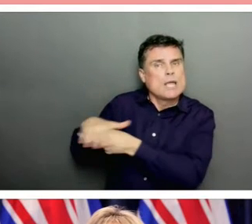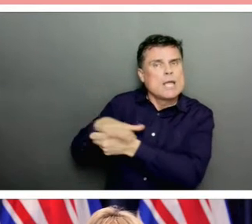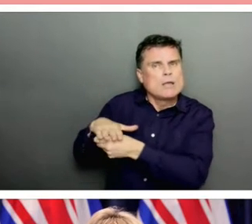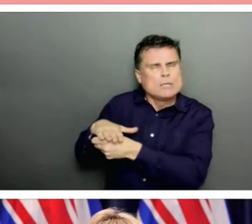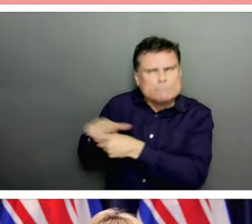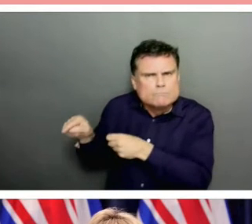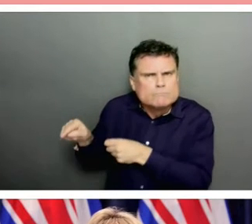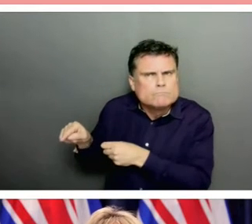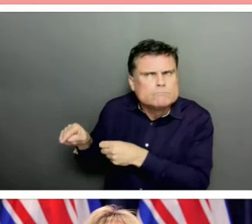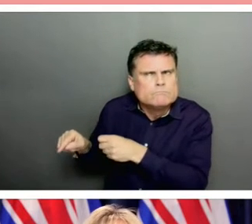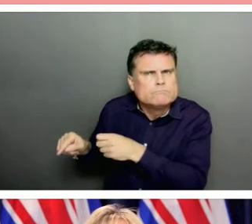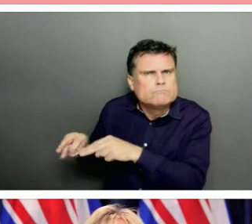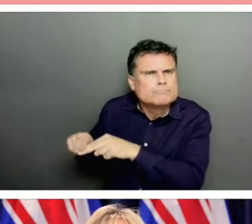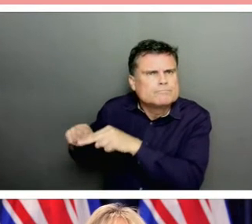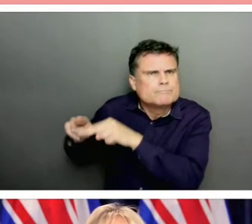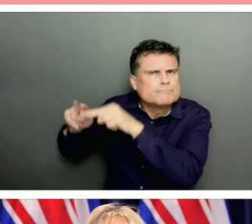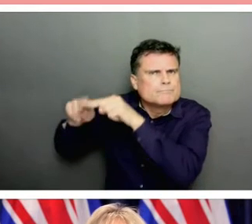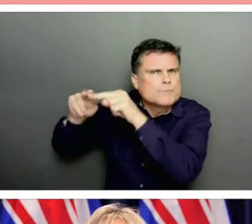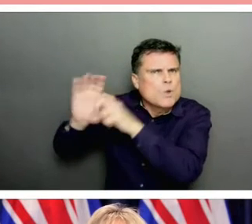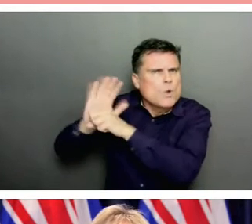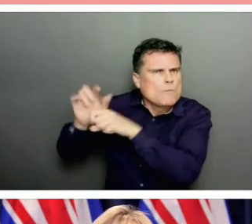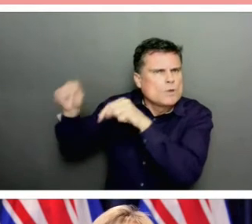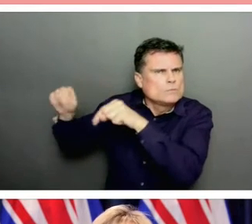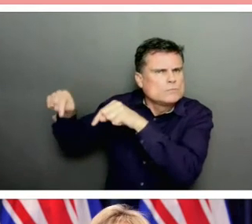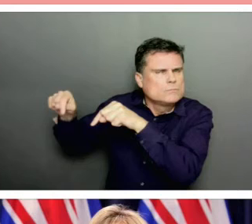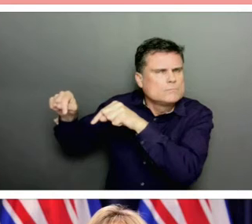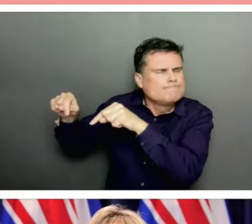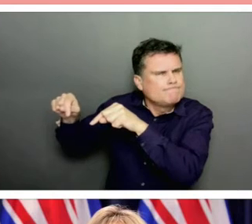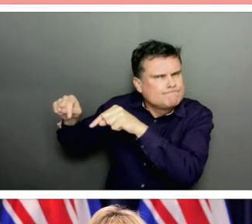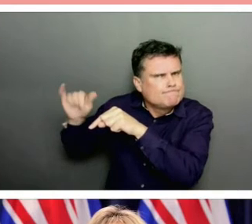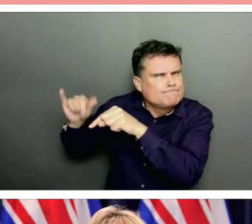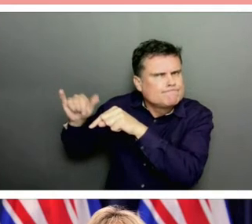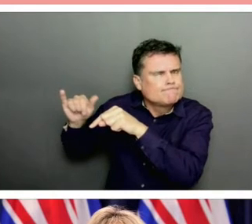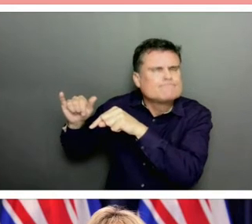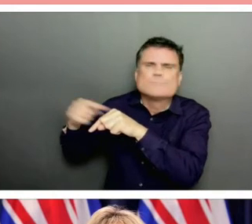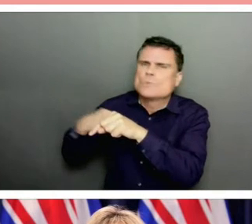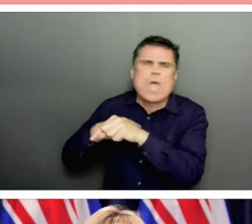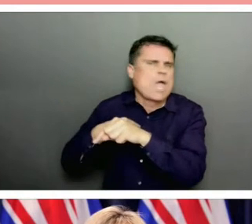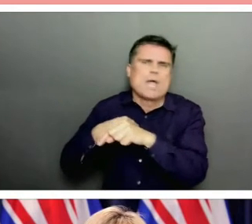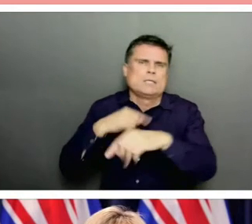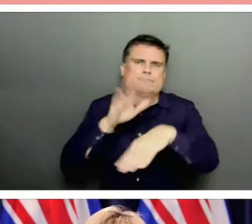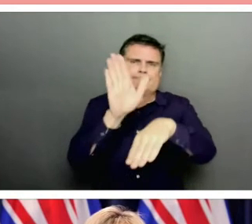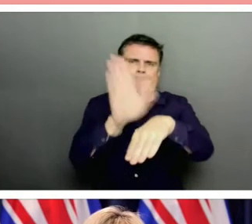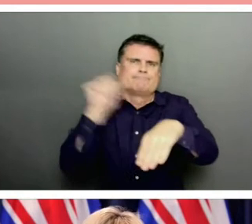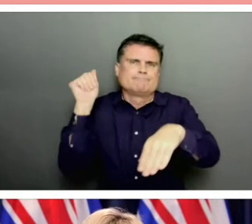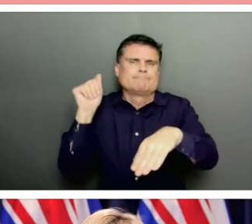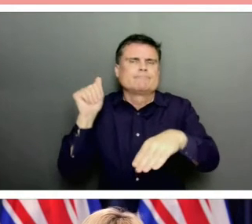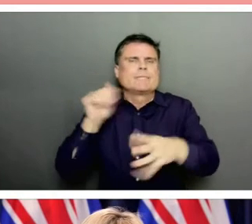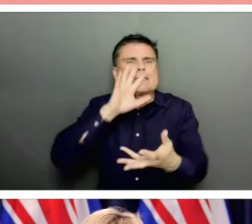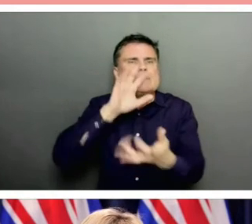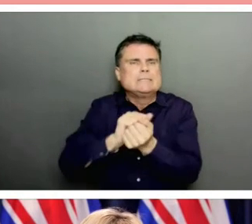in detail and to make sure we were learning everything we could from what was happening in our school